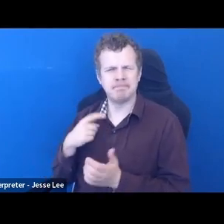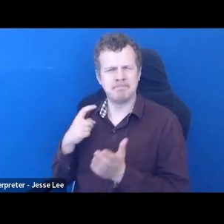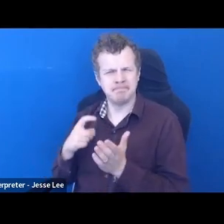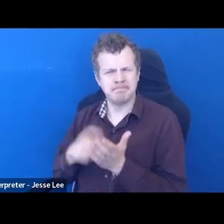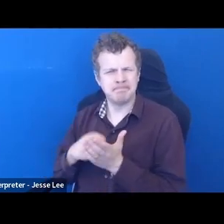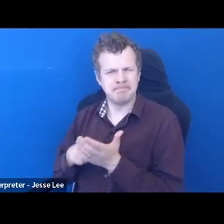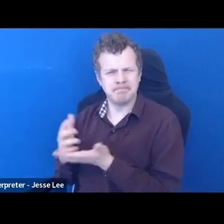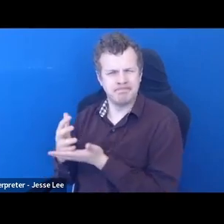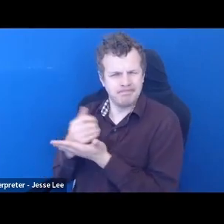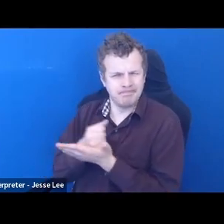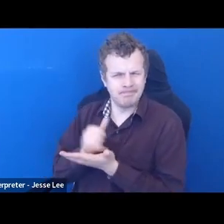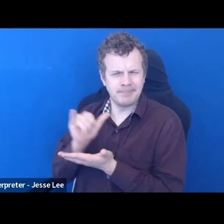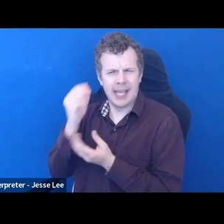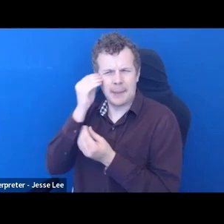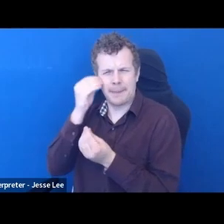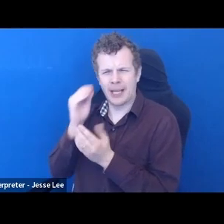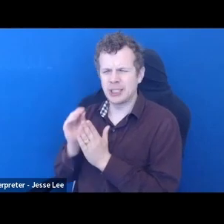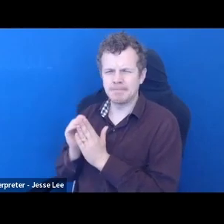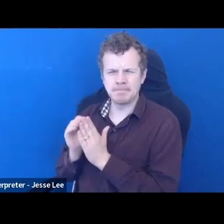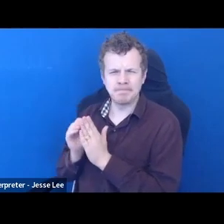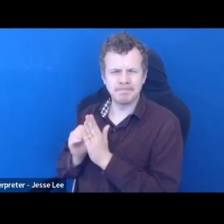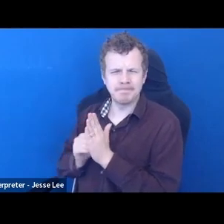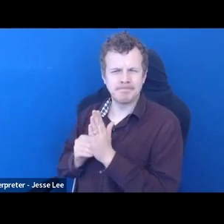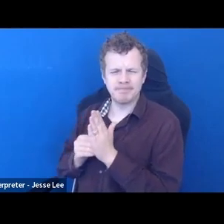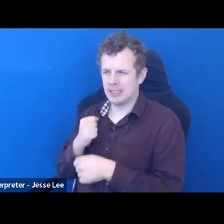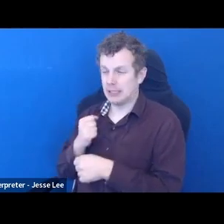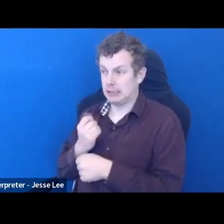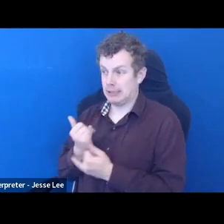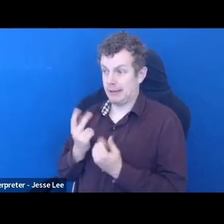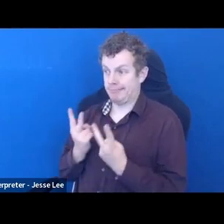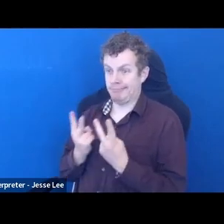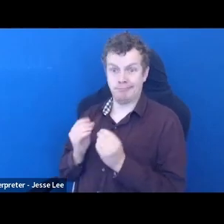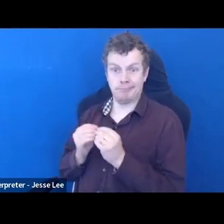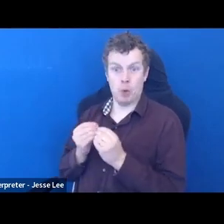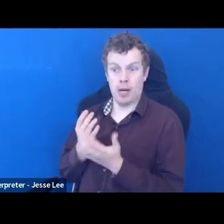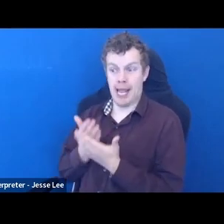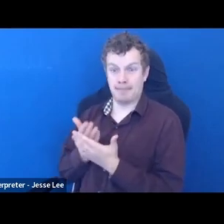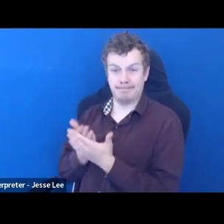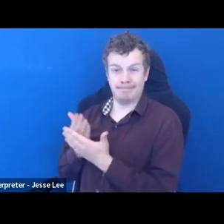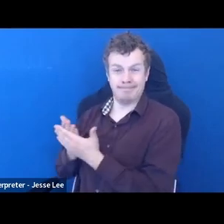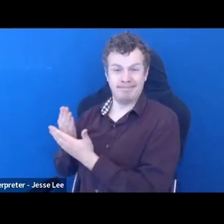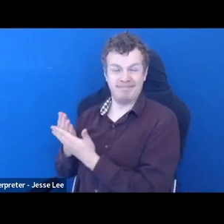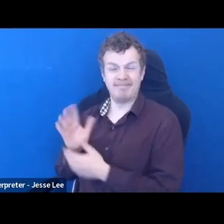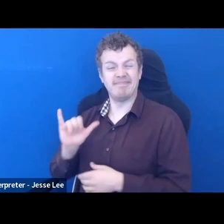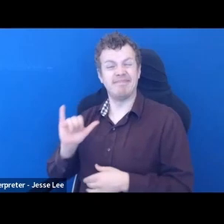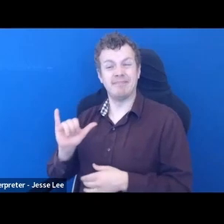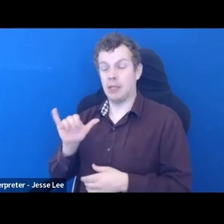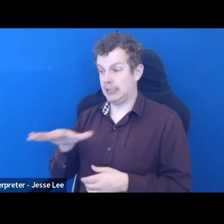And since then we've just been building on this evidence base showing that actually these children do have some difficulties.